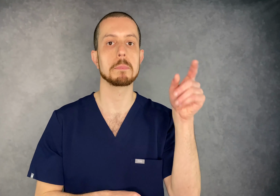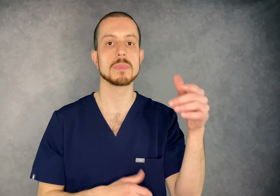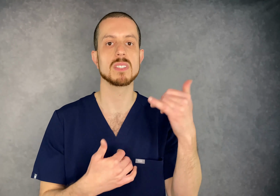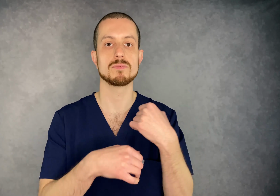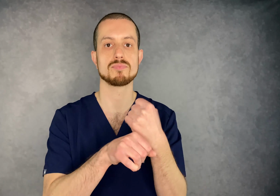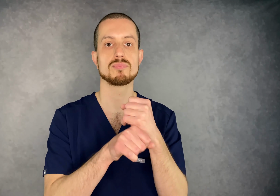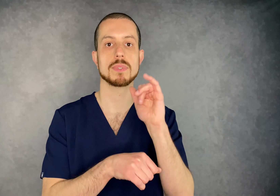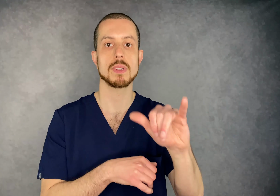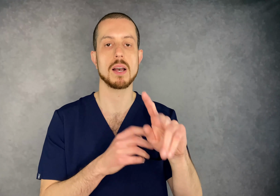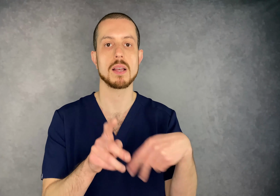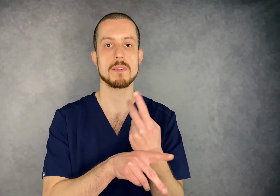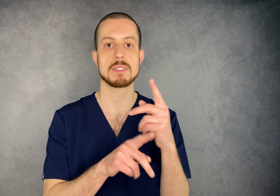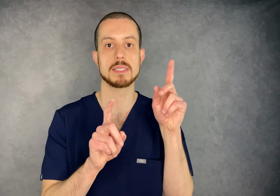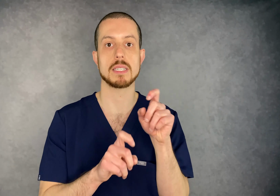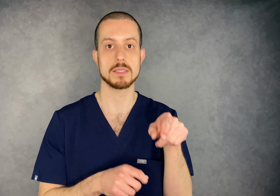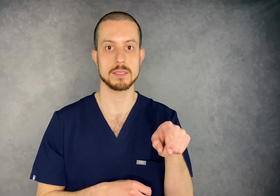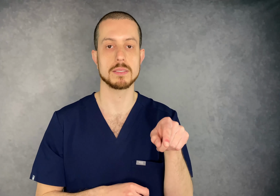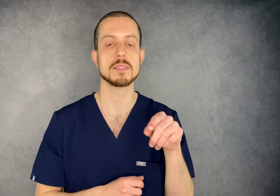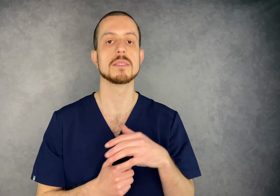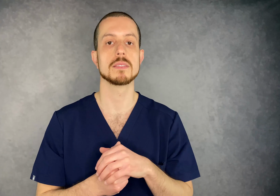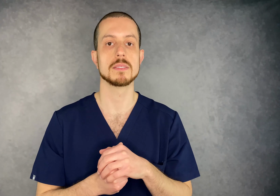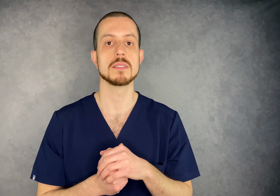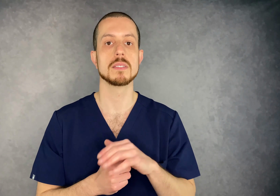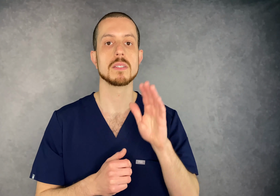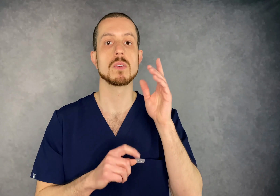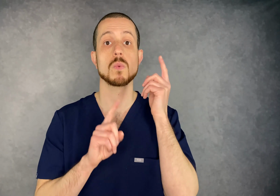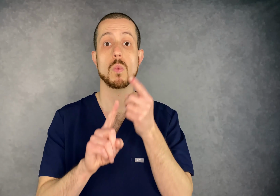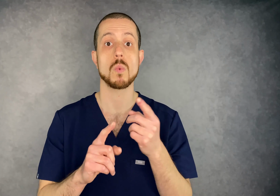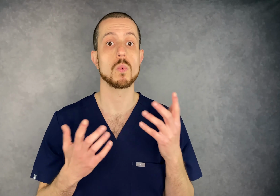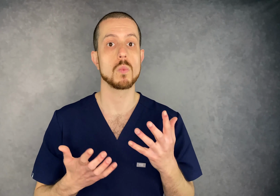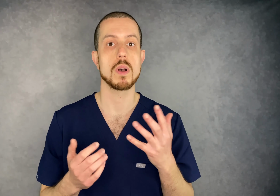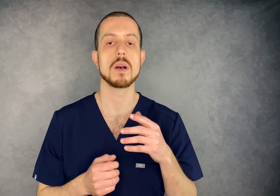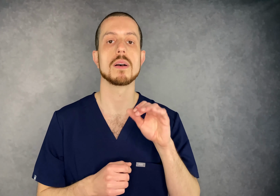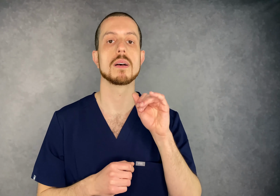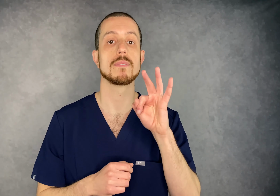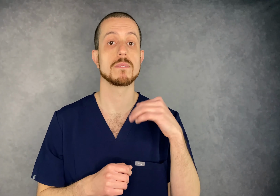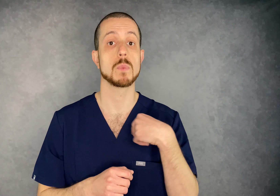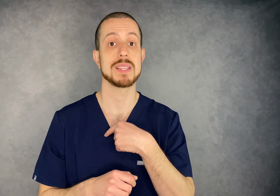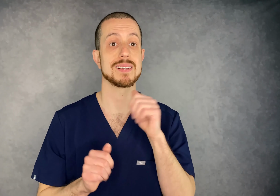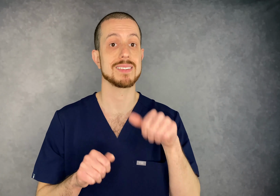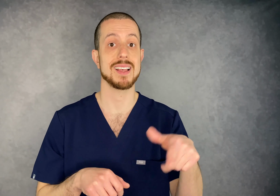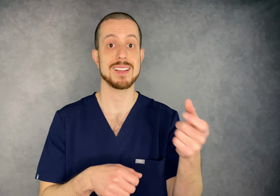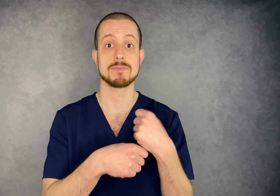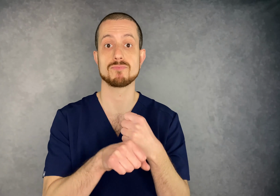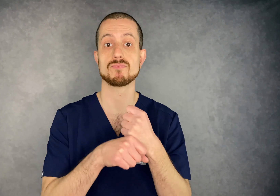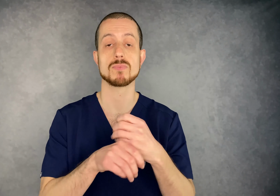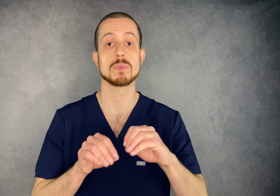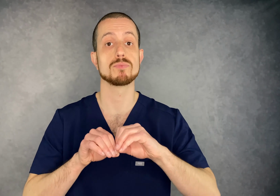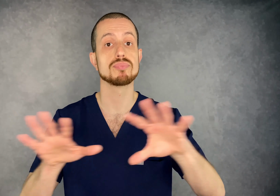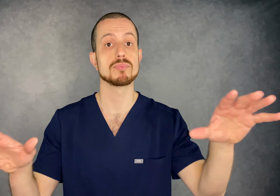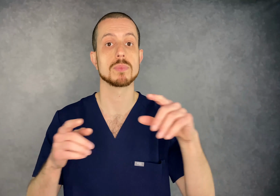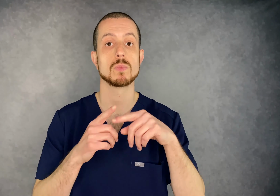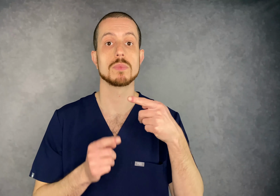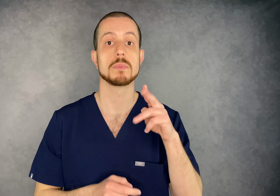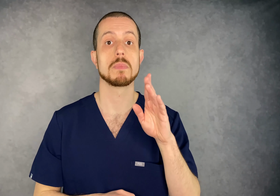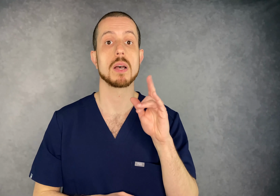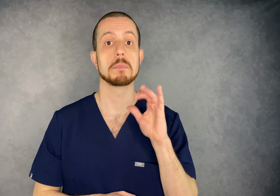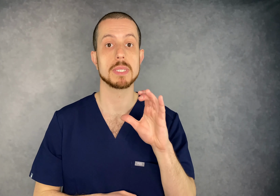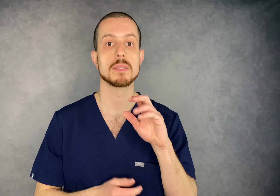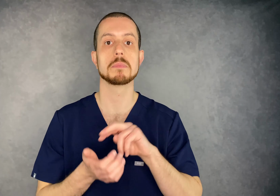working on mass-producing these test kits. The goal of using these kits, if we are able to mass-produce them and make them available to the public,